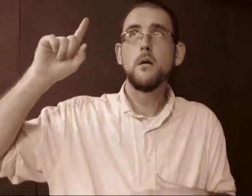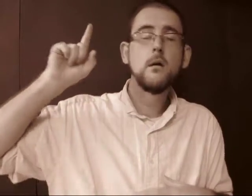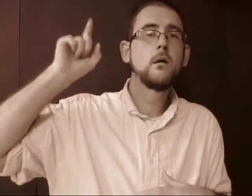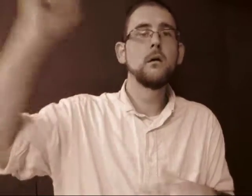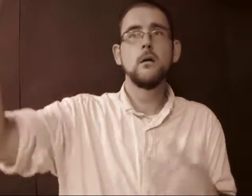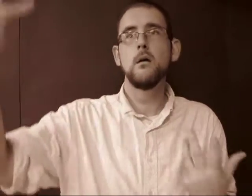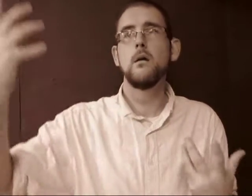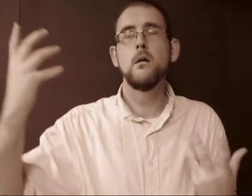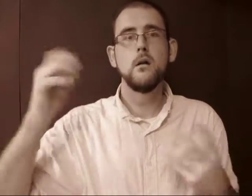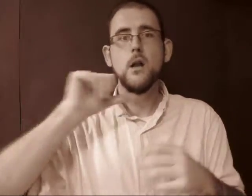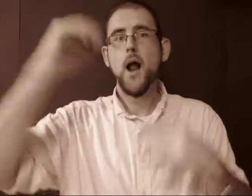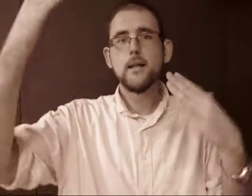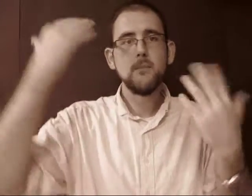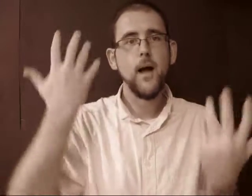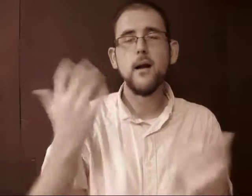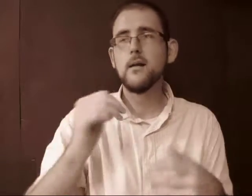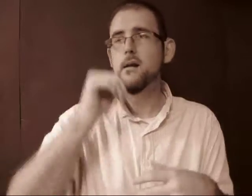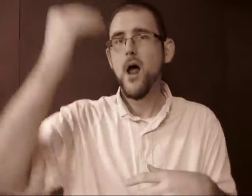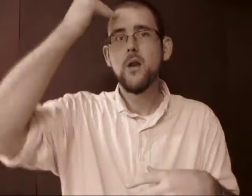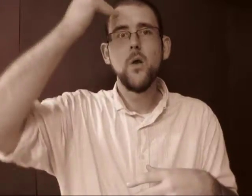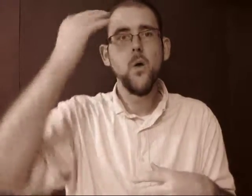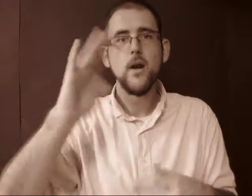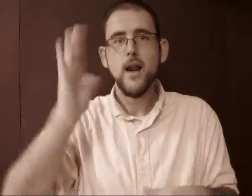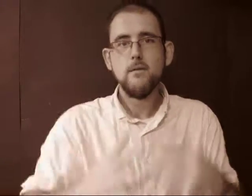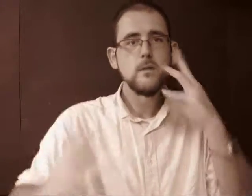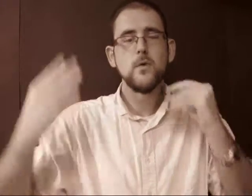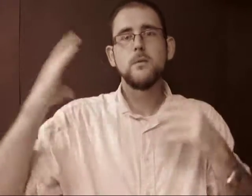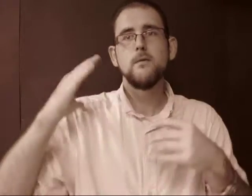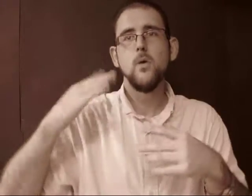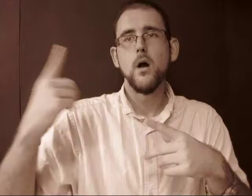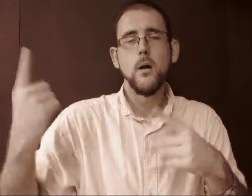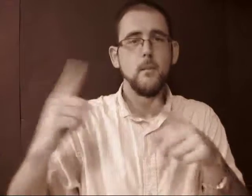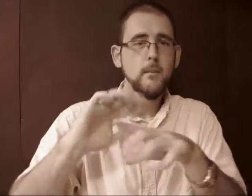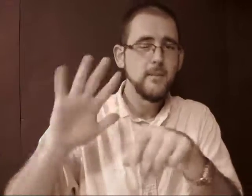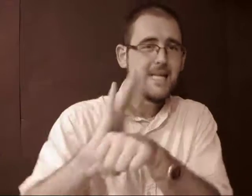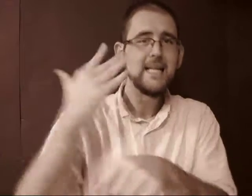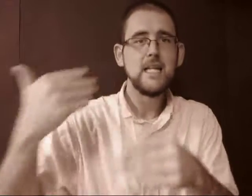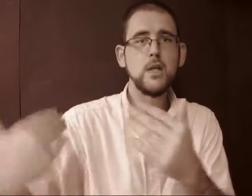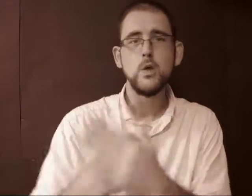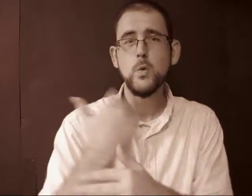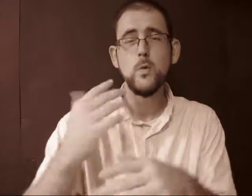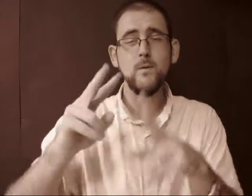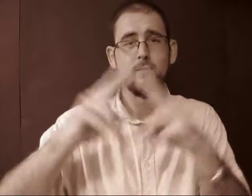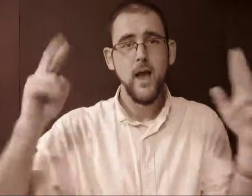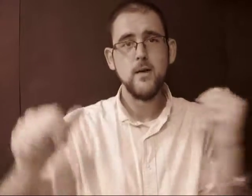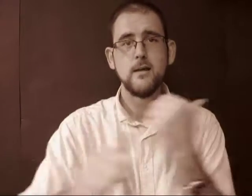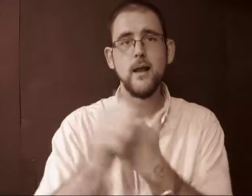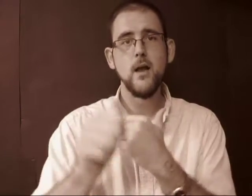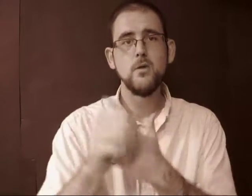all experience or knowledge and which is very dangerous,